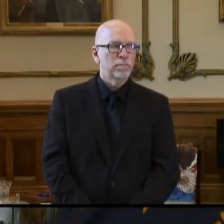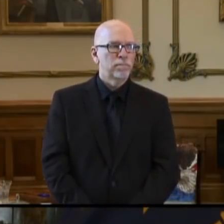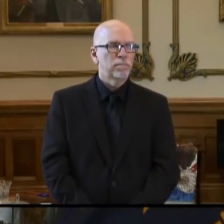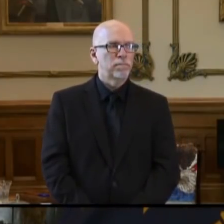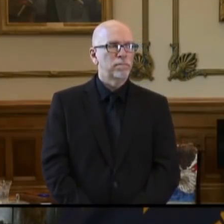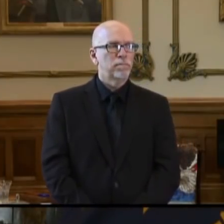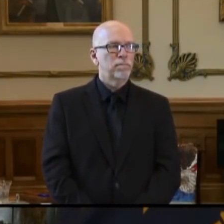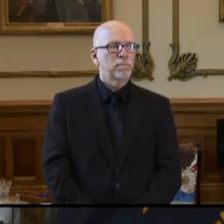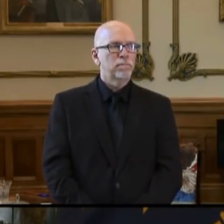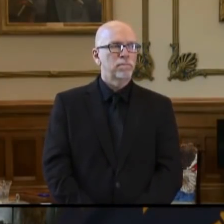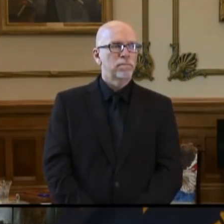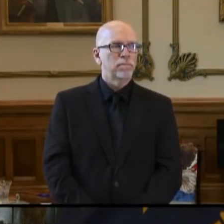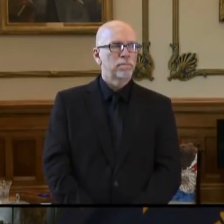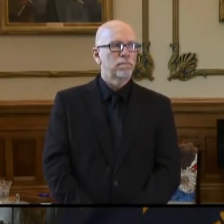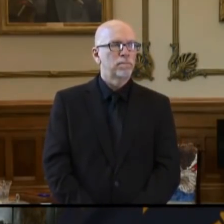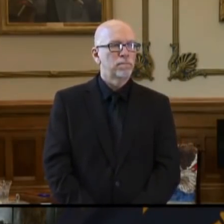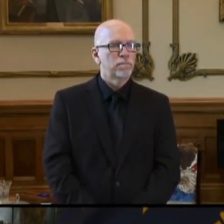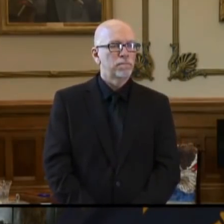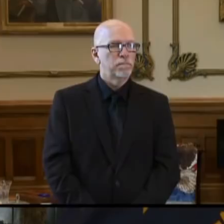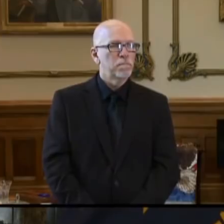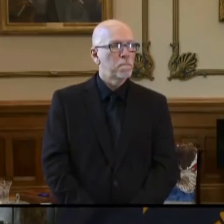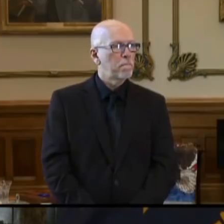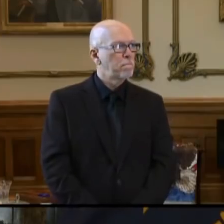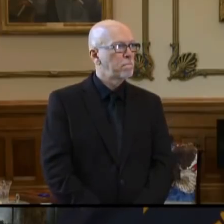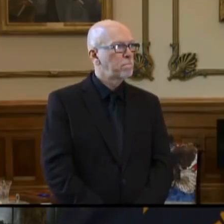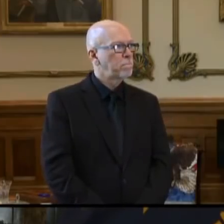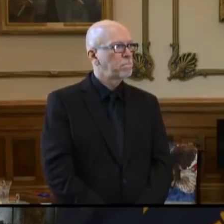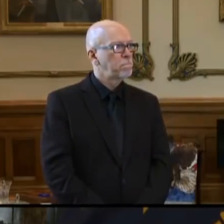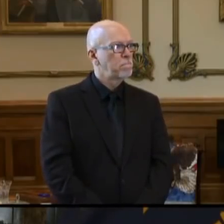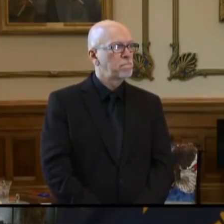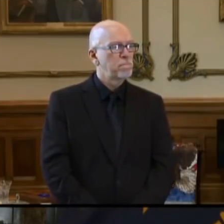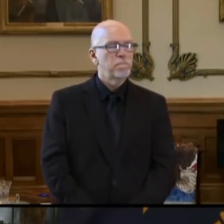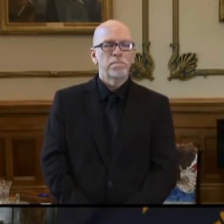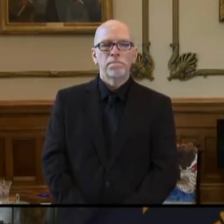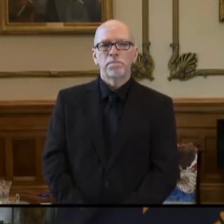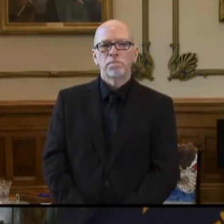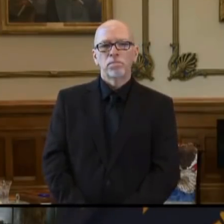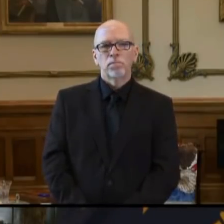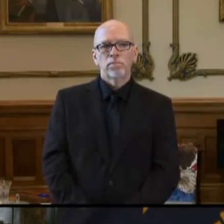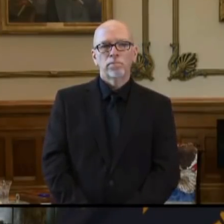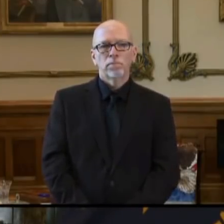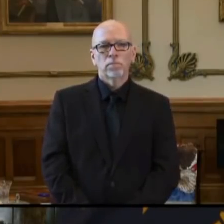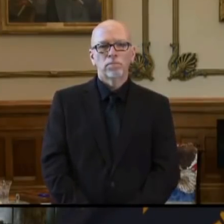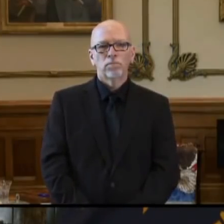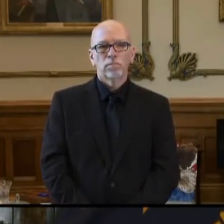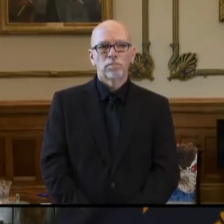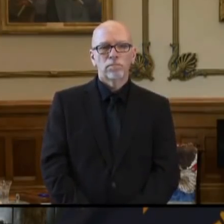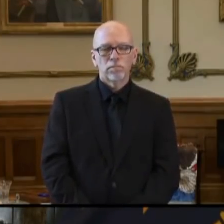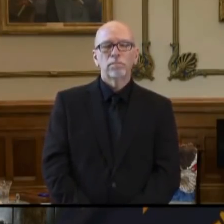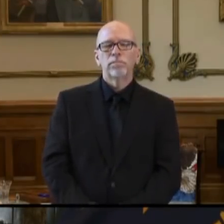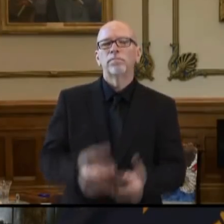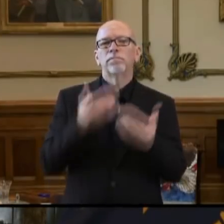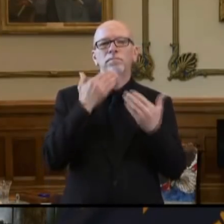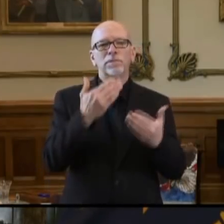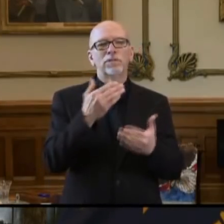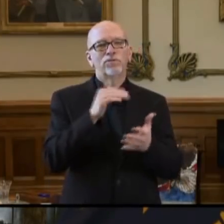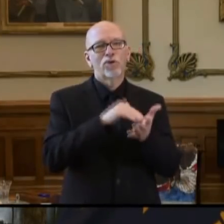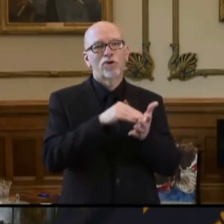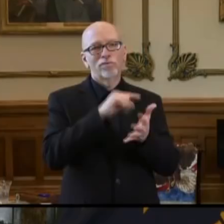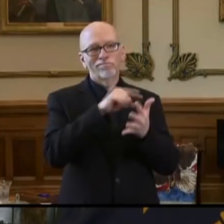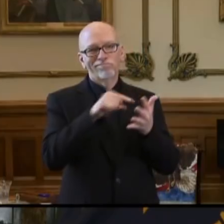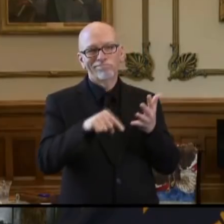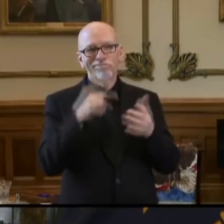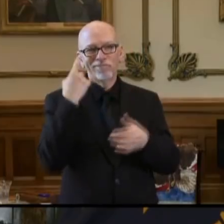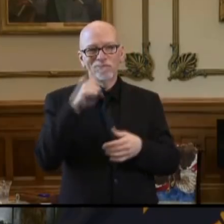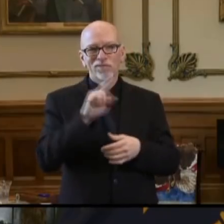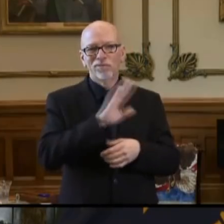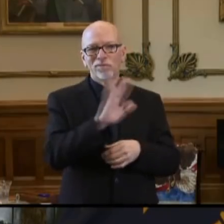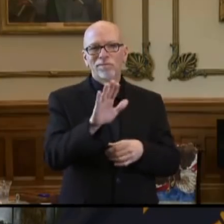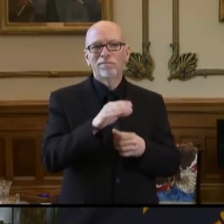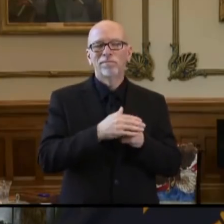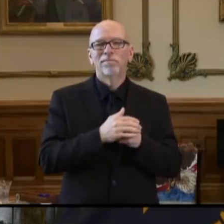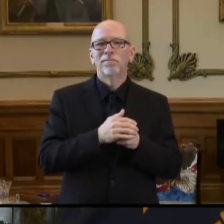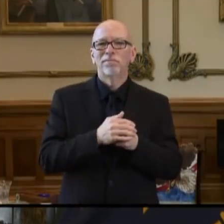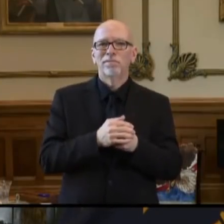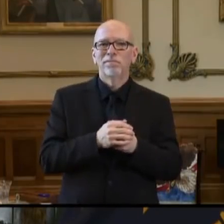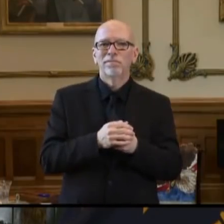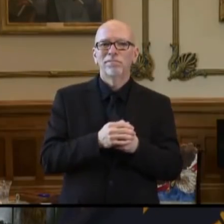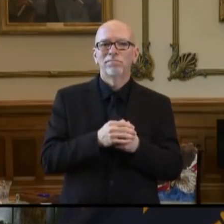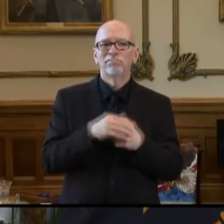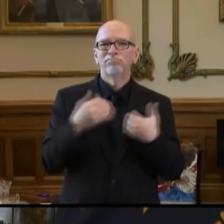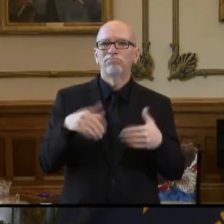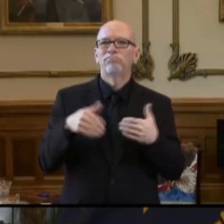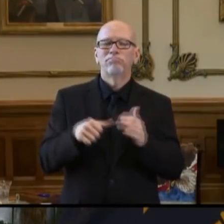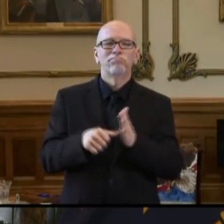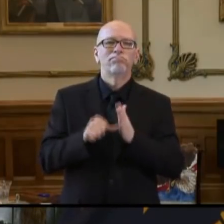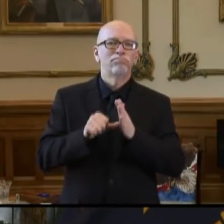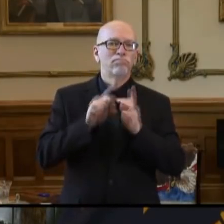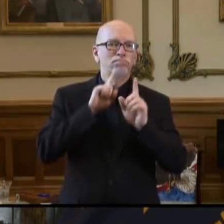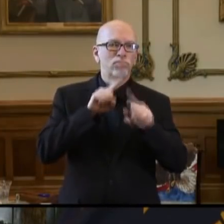AND SLOW THE SPREAD